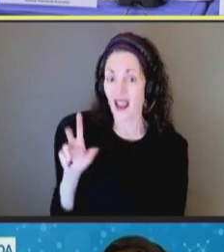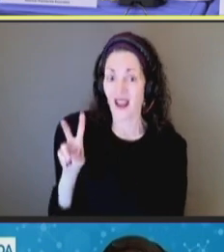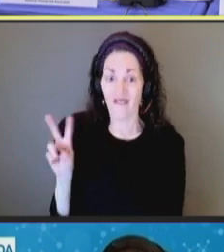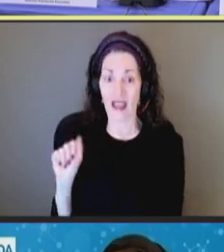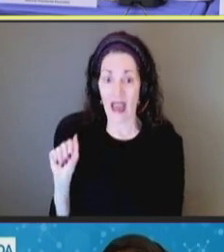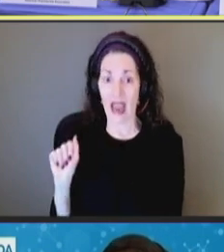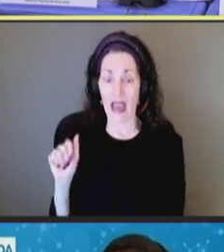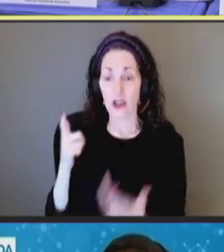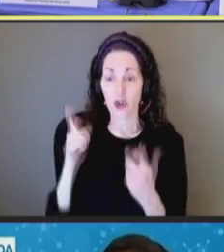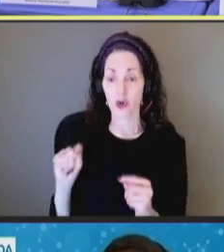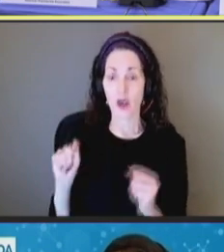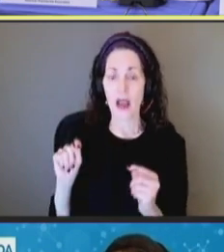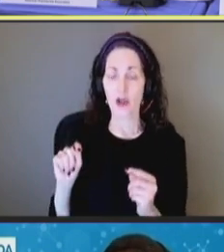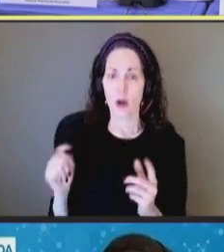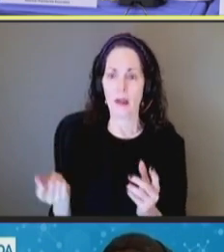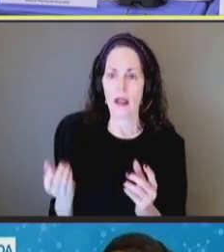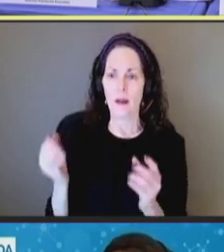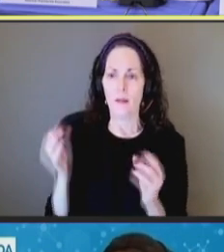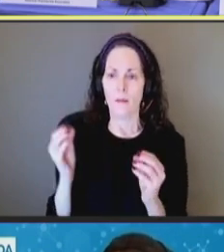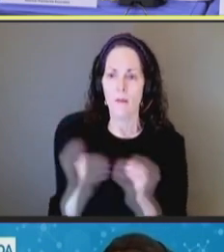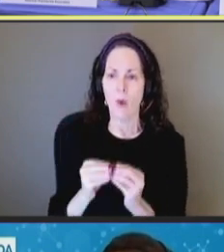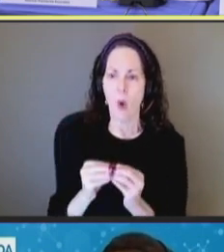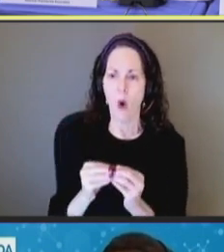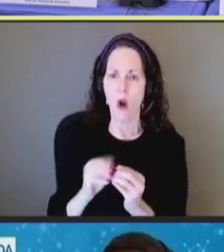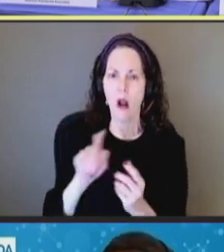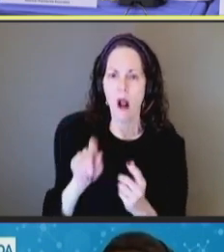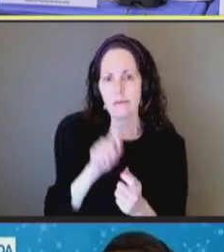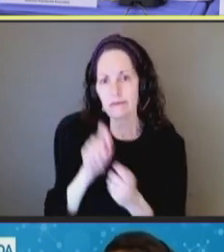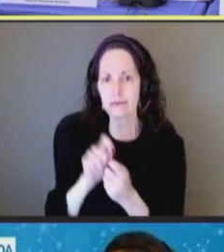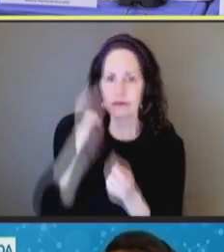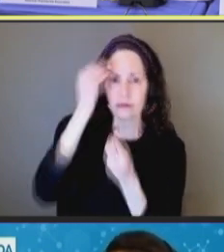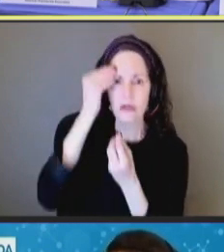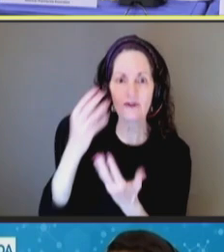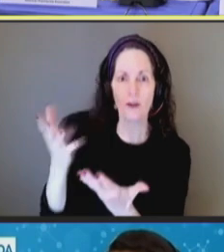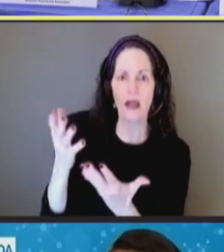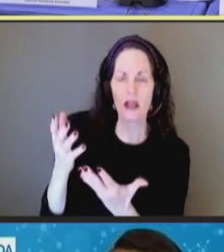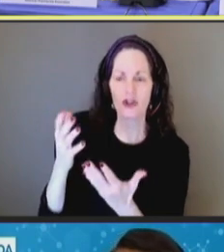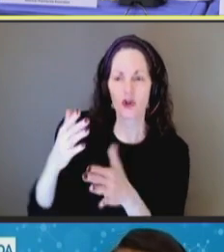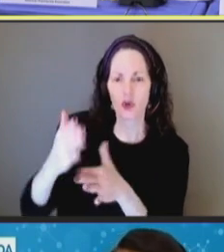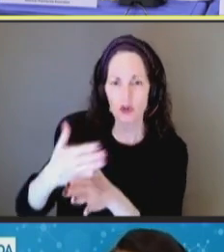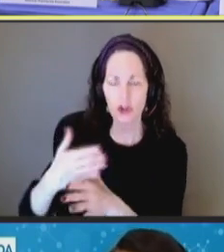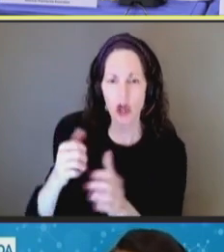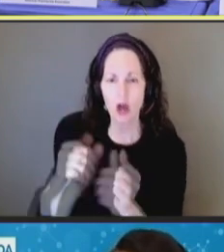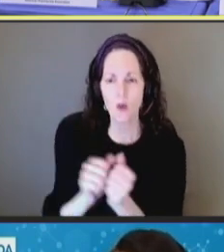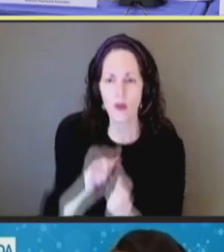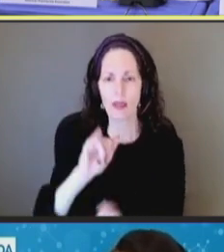be more rich that's being shared in the IIS? Has any more discussions happened